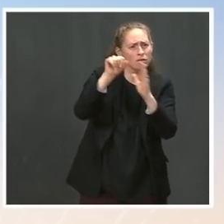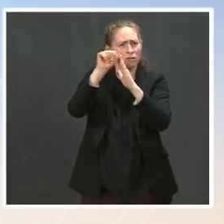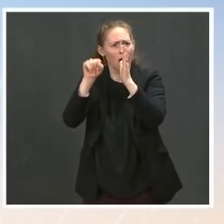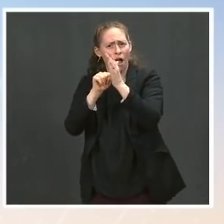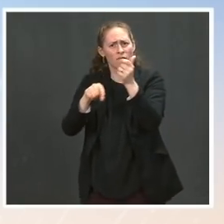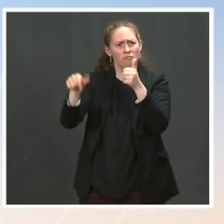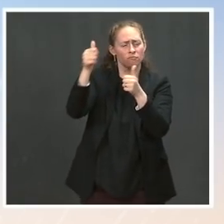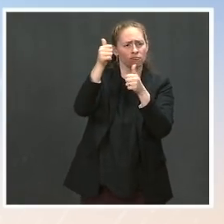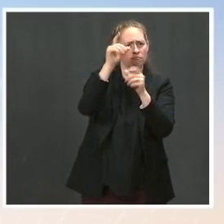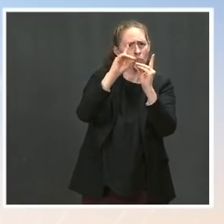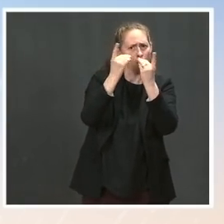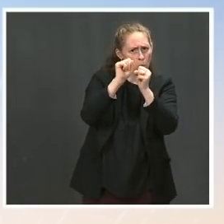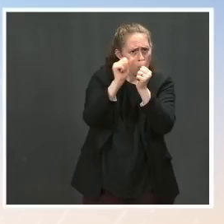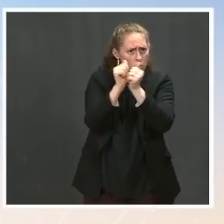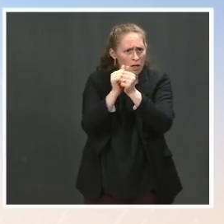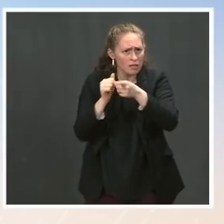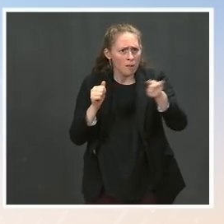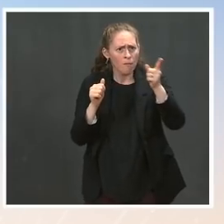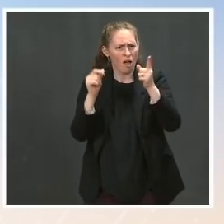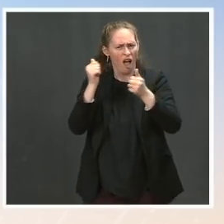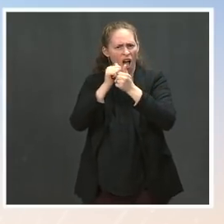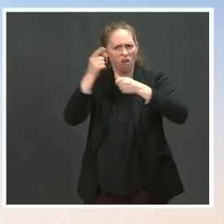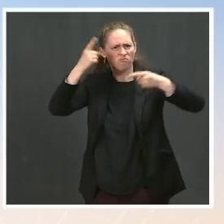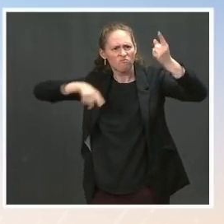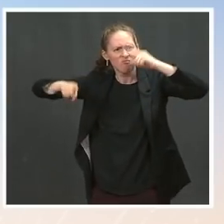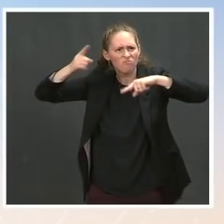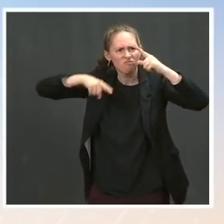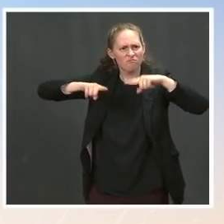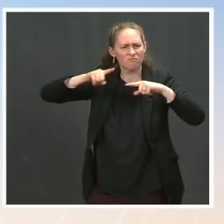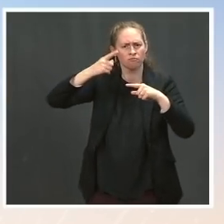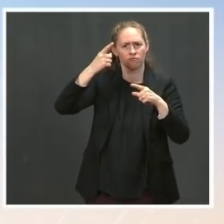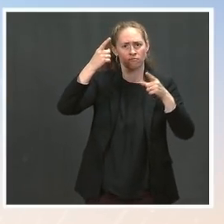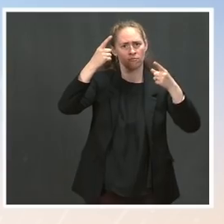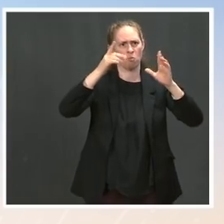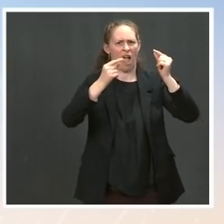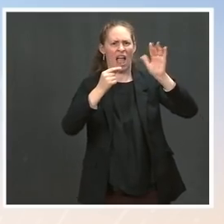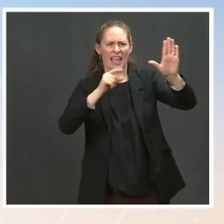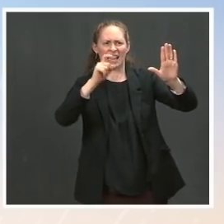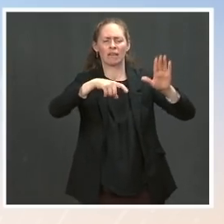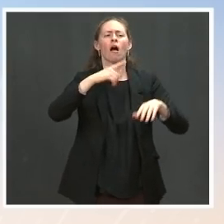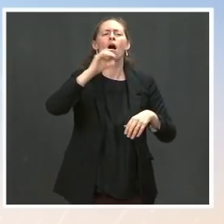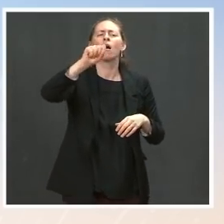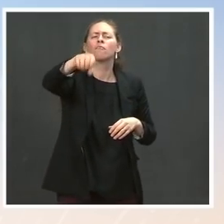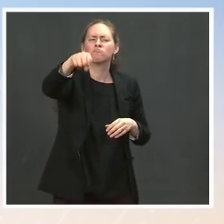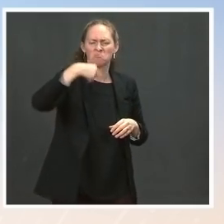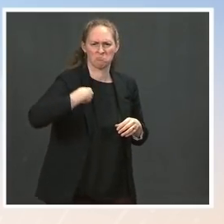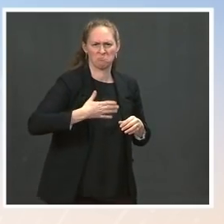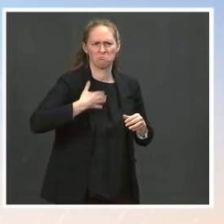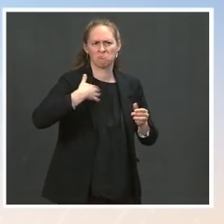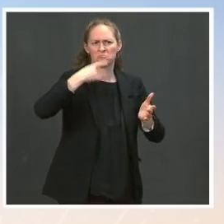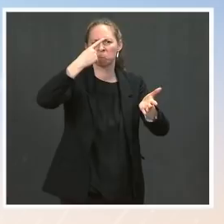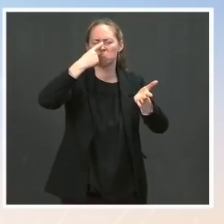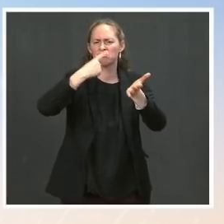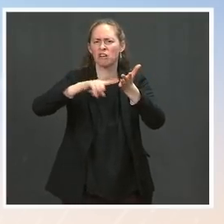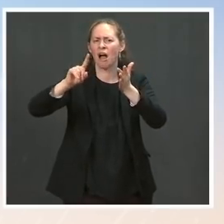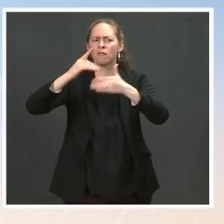to decide what each state needed? Ms. Psaki: What the needs are? I'm happy to check and see if there's more about the process that we can share. The Press: Okay, great. Thank you.